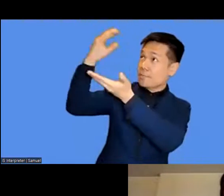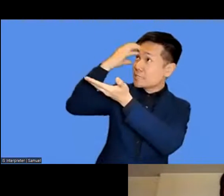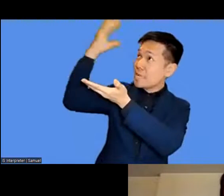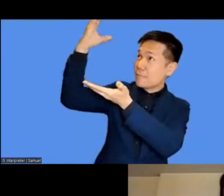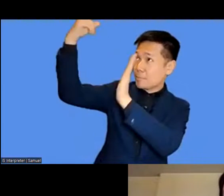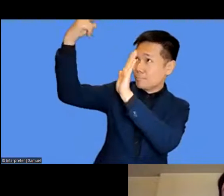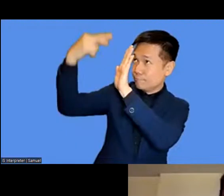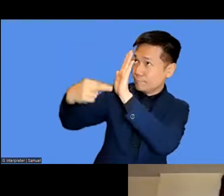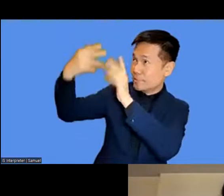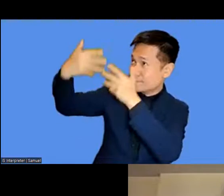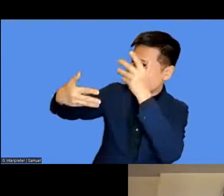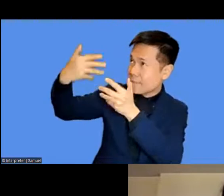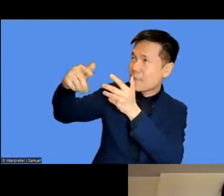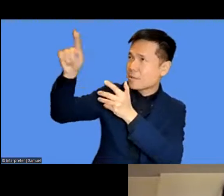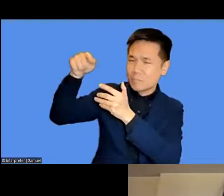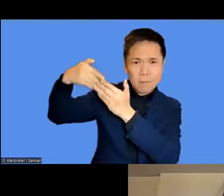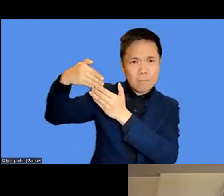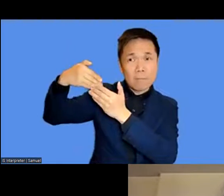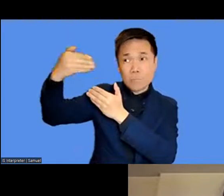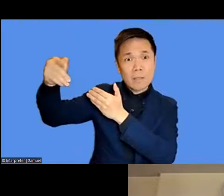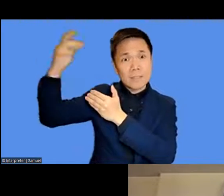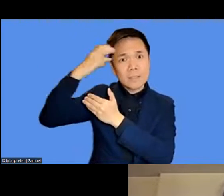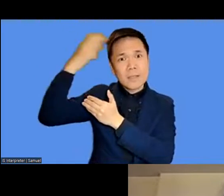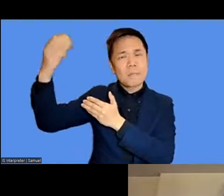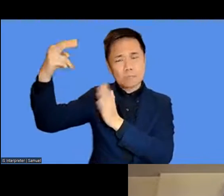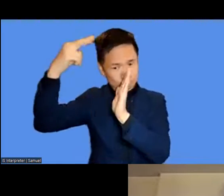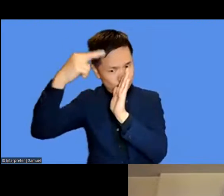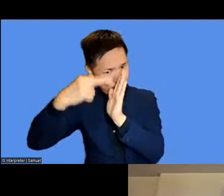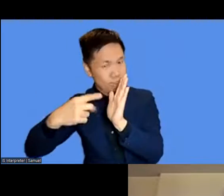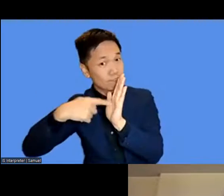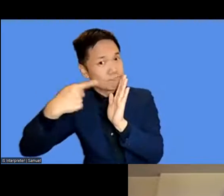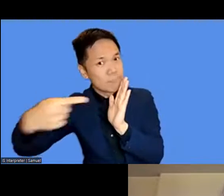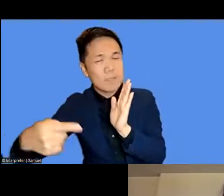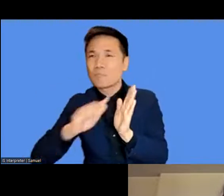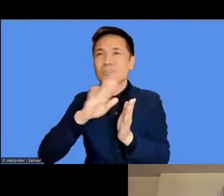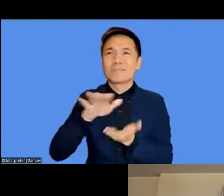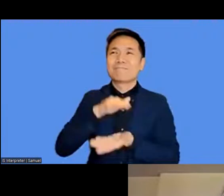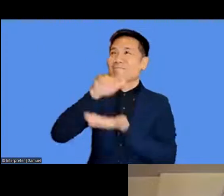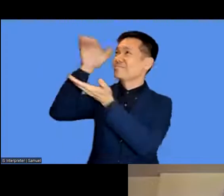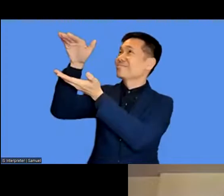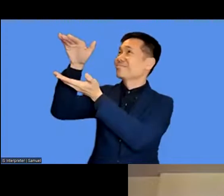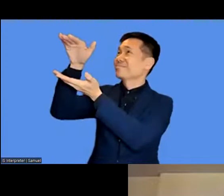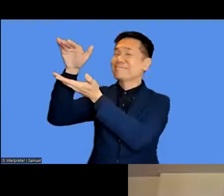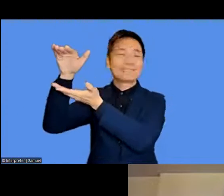that the data are used. Sometimes we have heard cases where the data aren't used. So, that's very important.